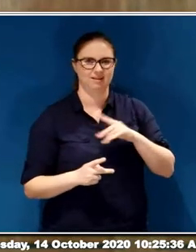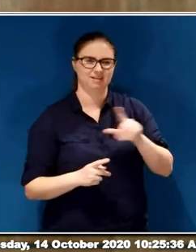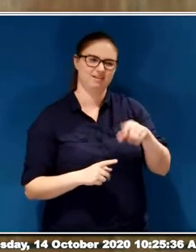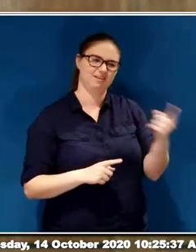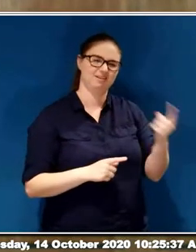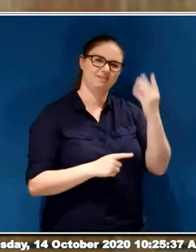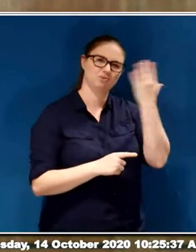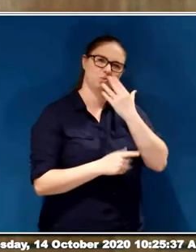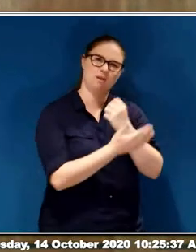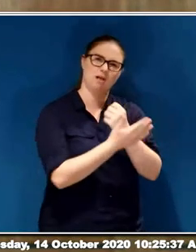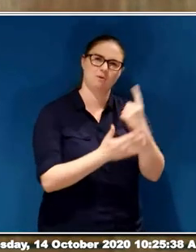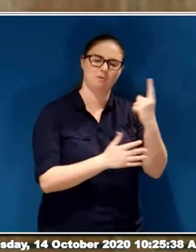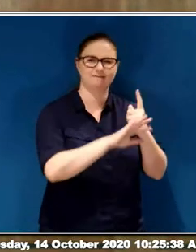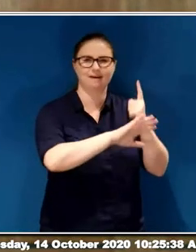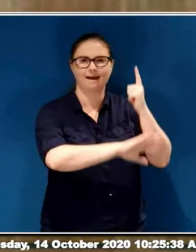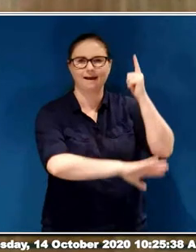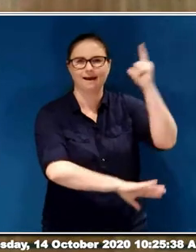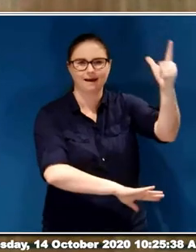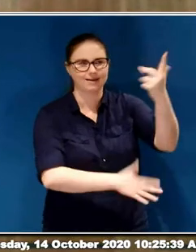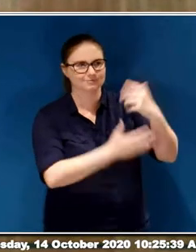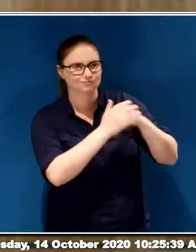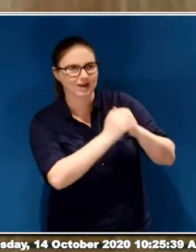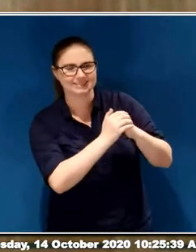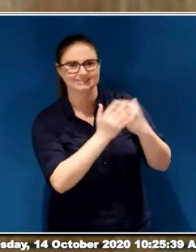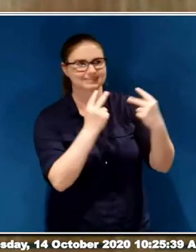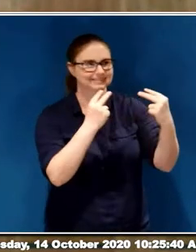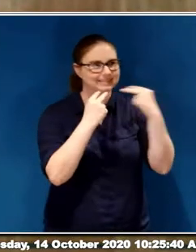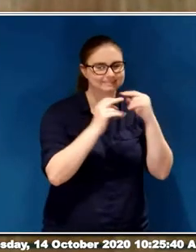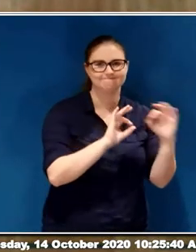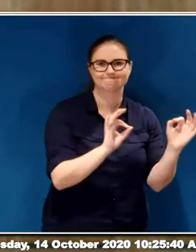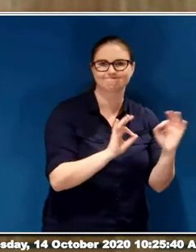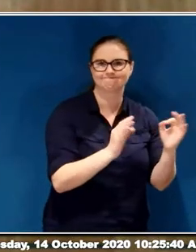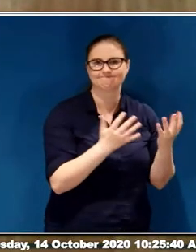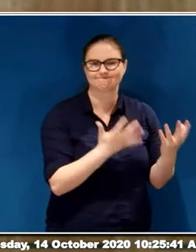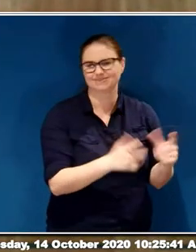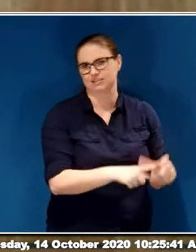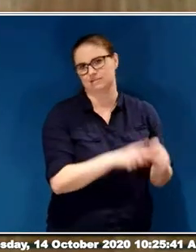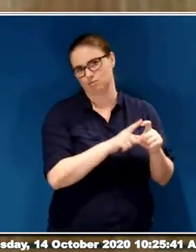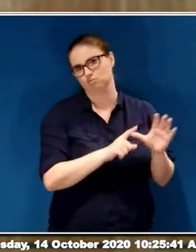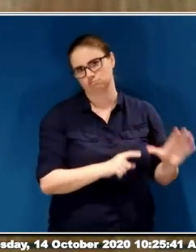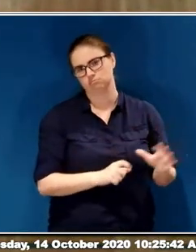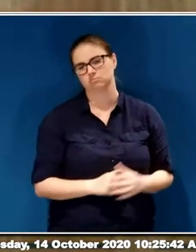Sorry, the third reason is that as I was hoping for Kobe to move to